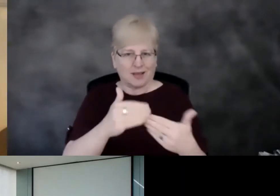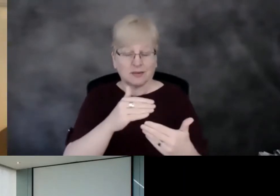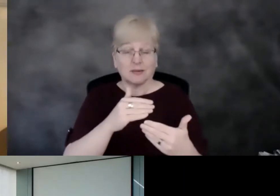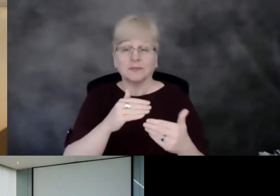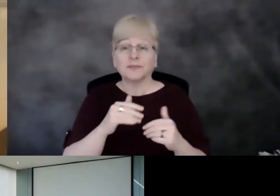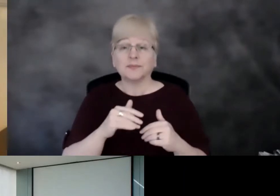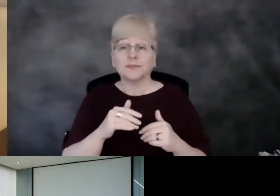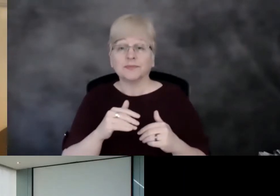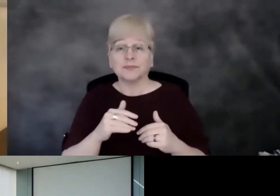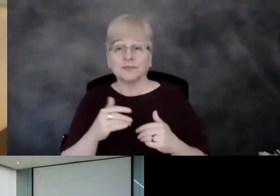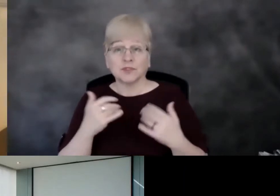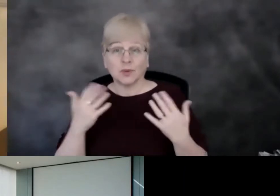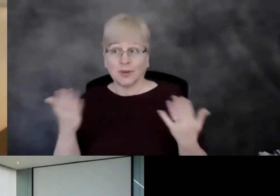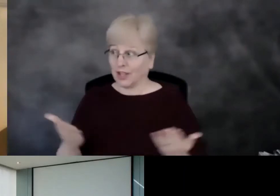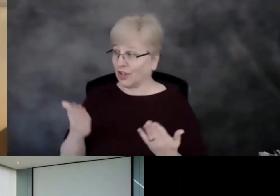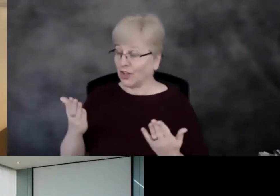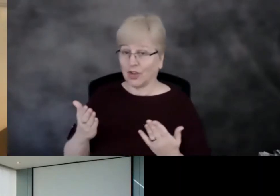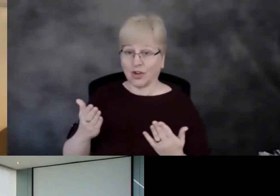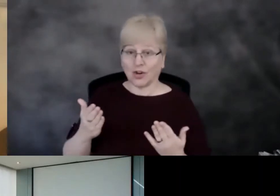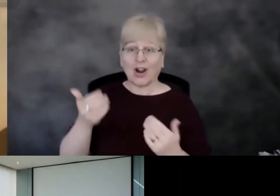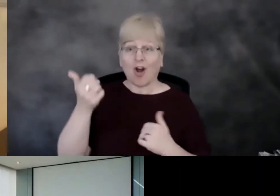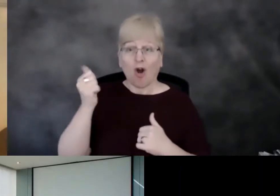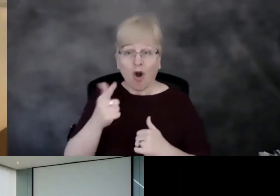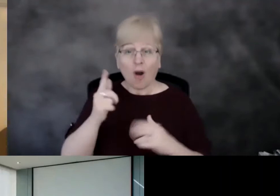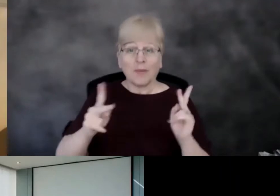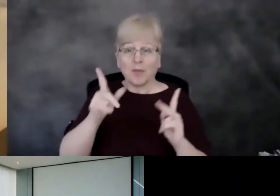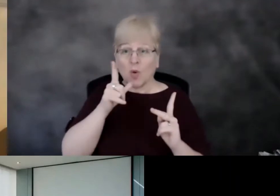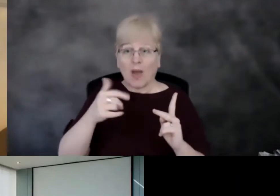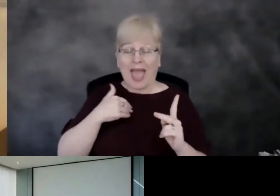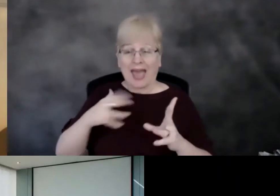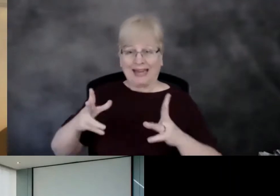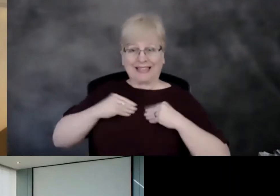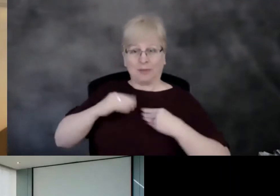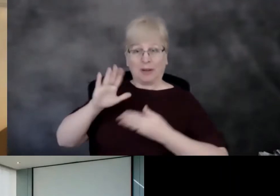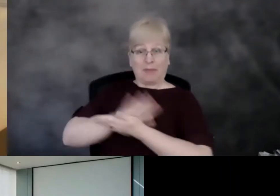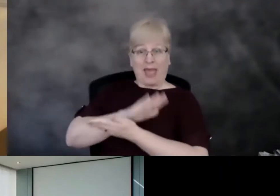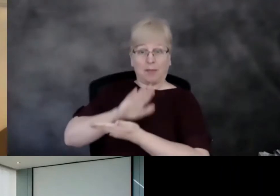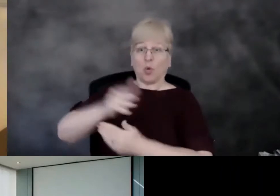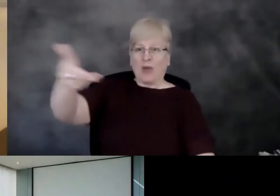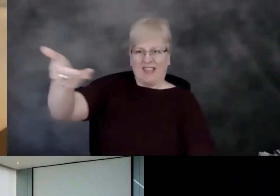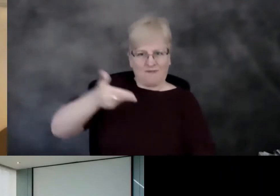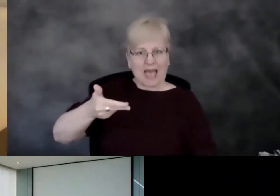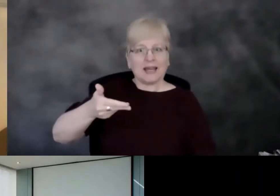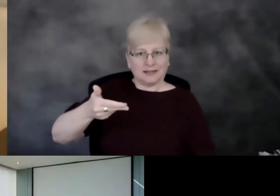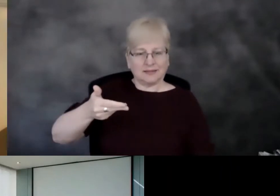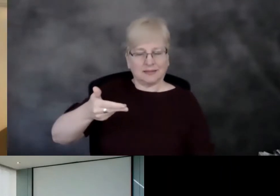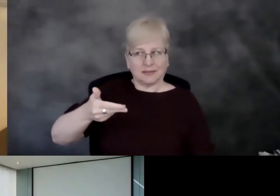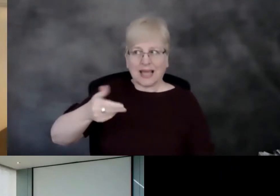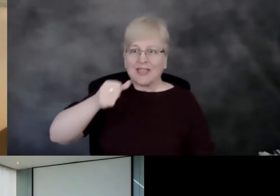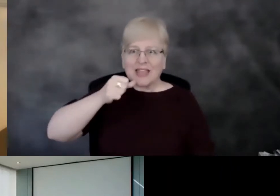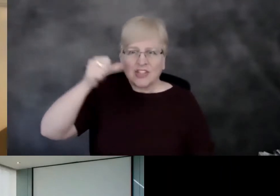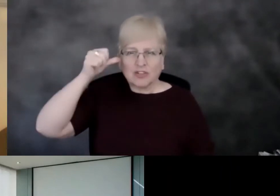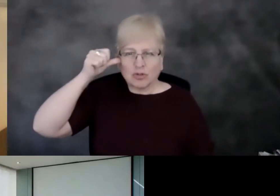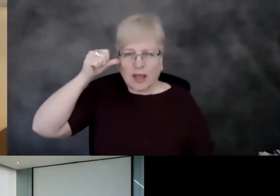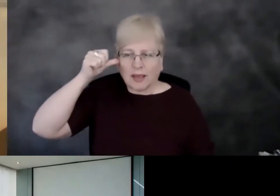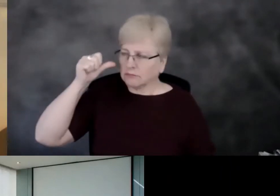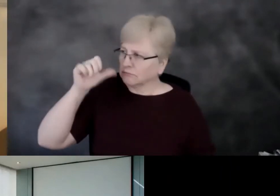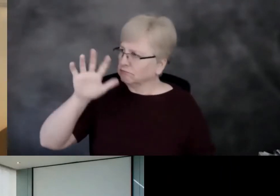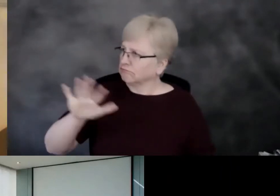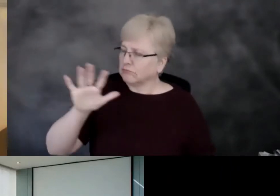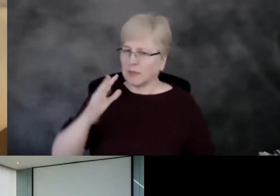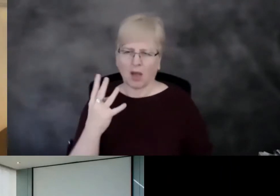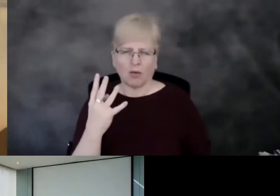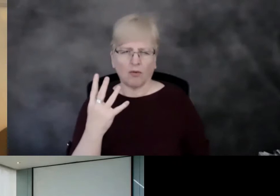an accepted paper, yesterday, I think late afternoon, and I think about 13 or 14 have